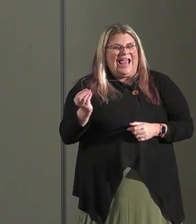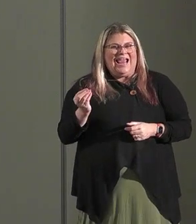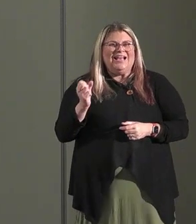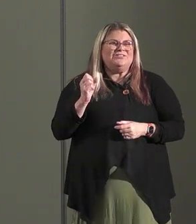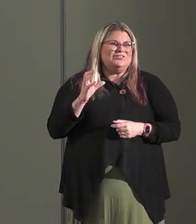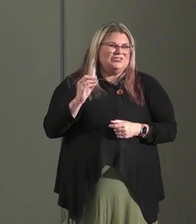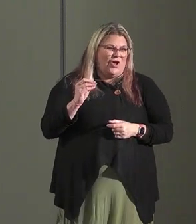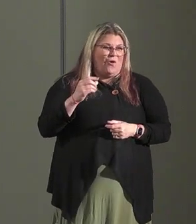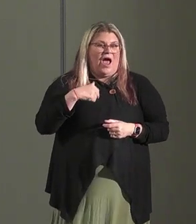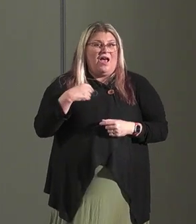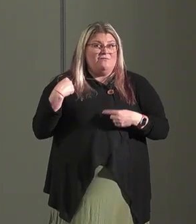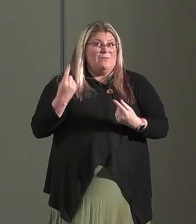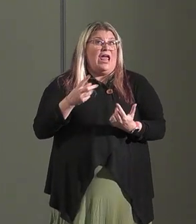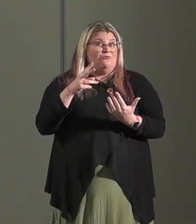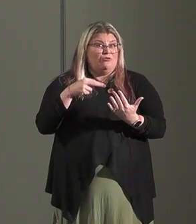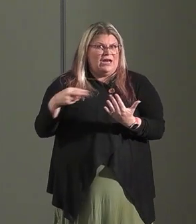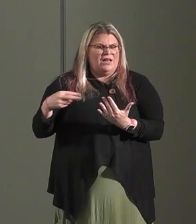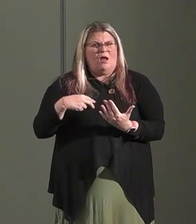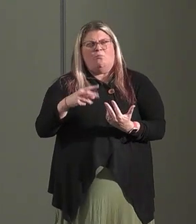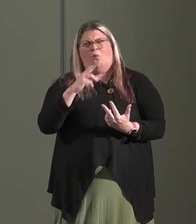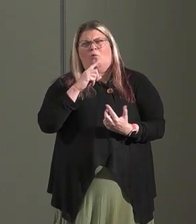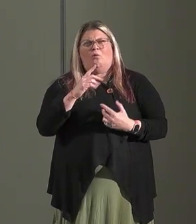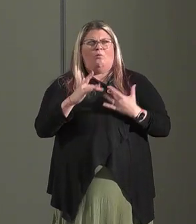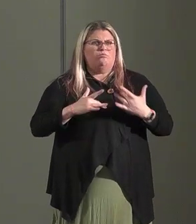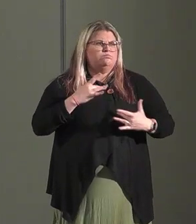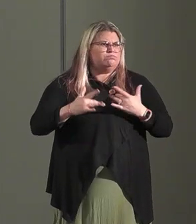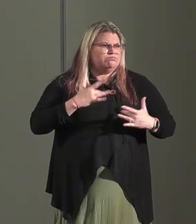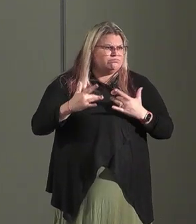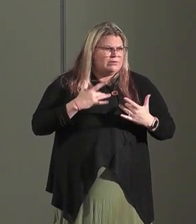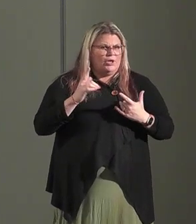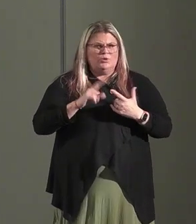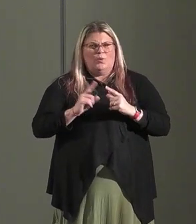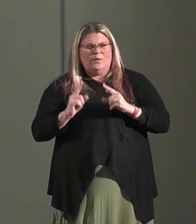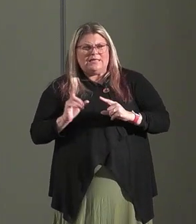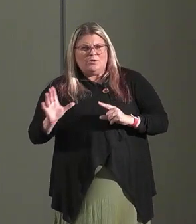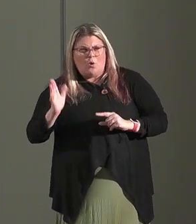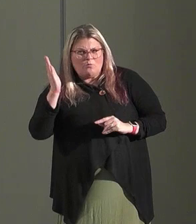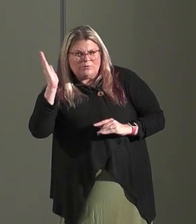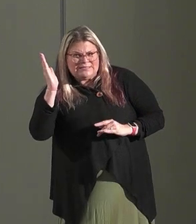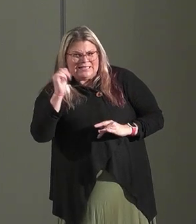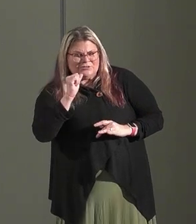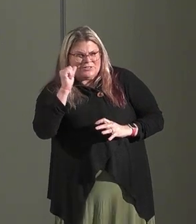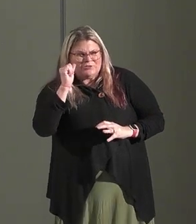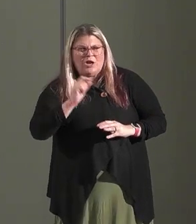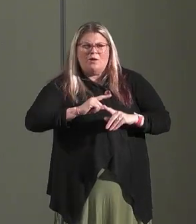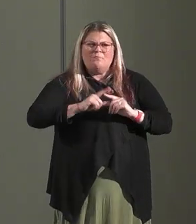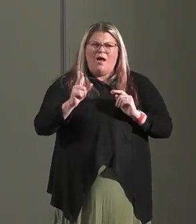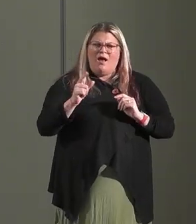I have been reading them. And it was exciting to see your presentation. I was five minutes